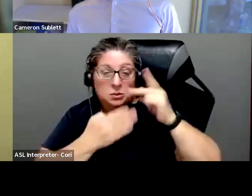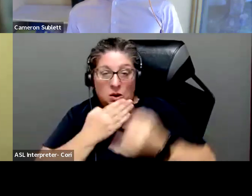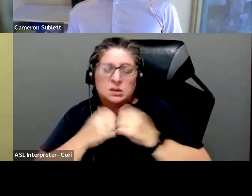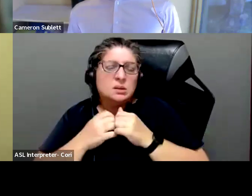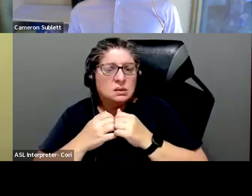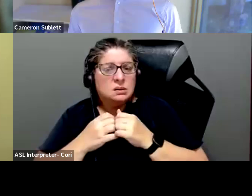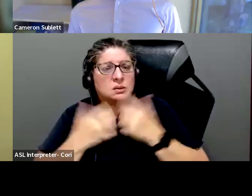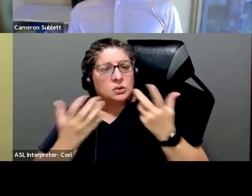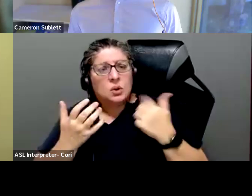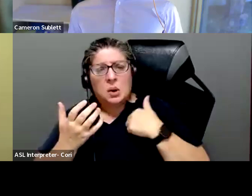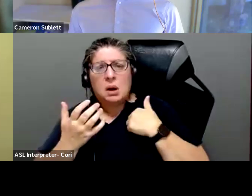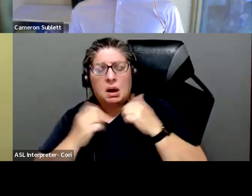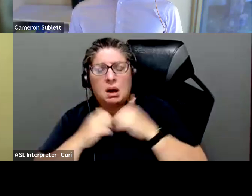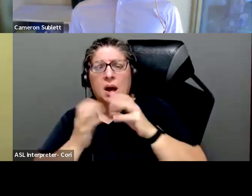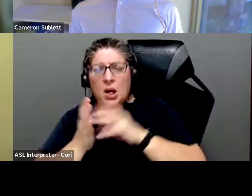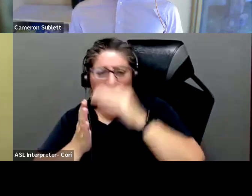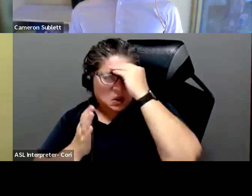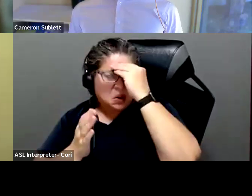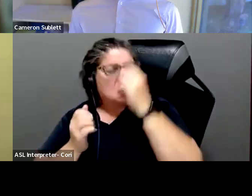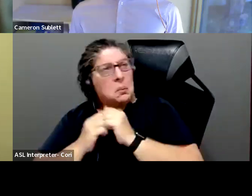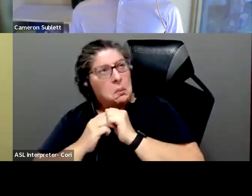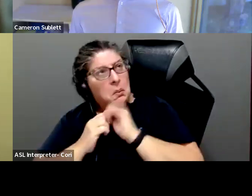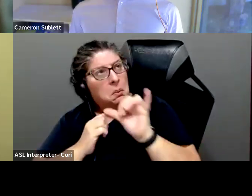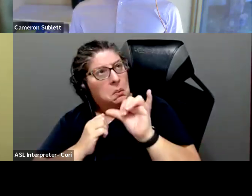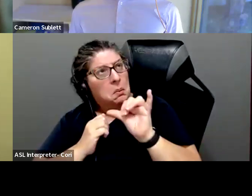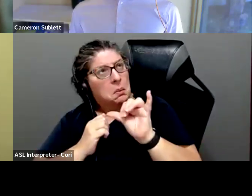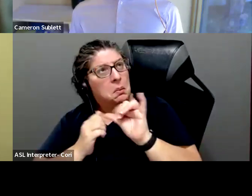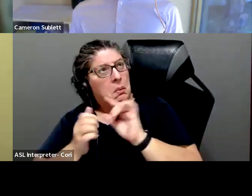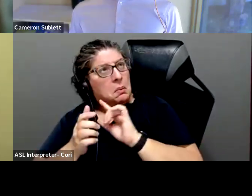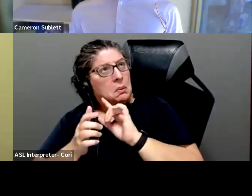By that when I had learned enough about what are the actual